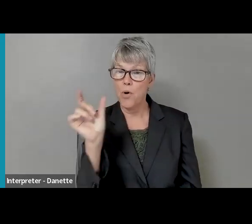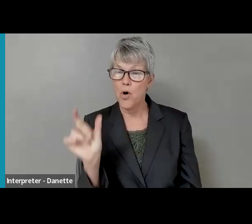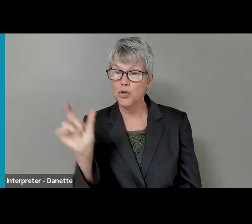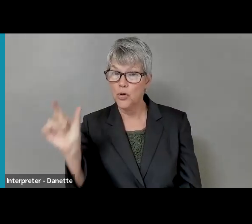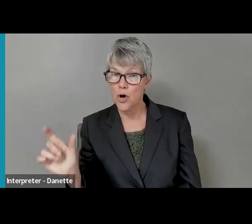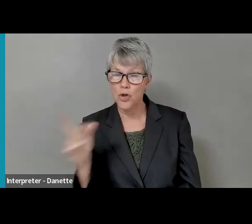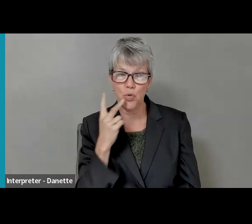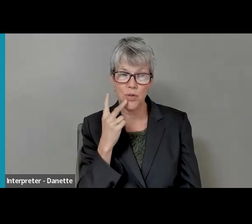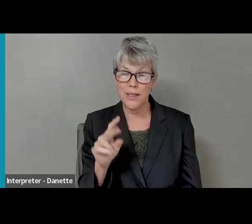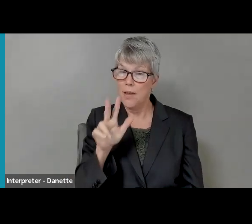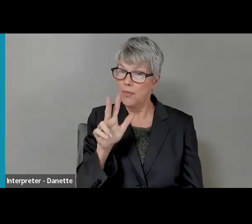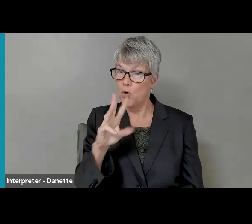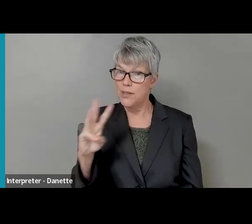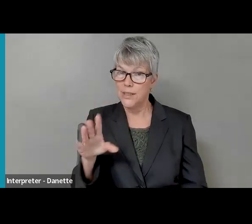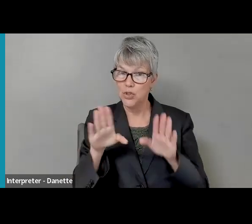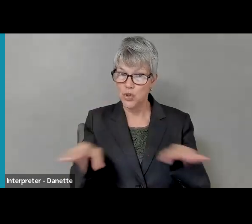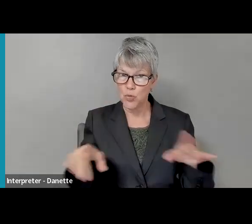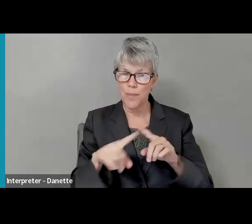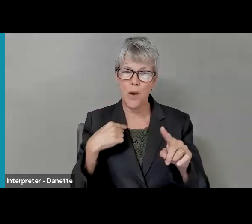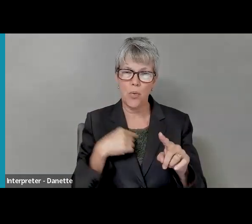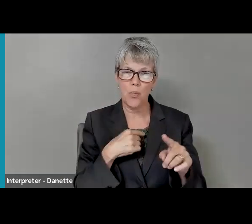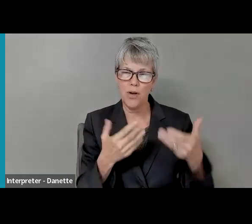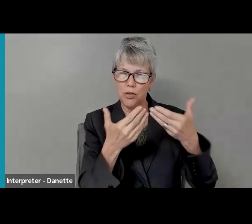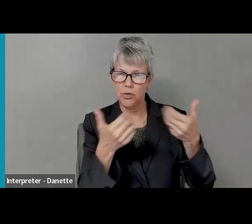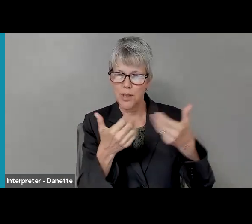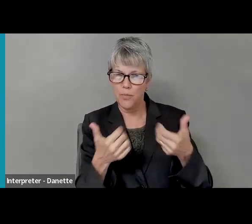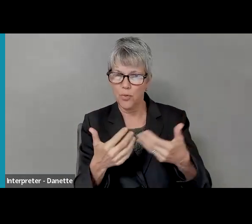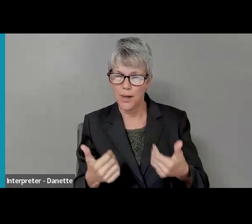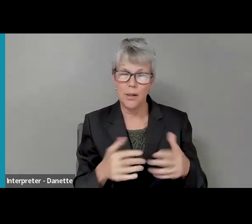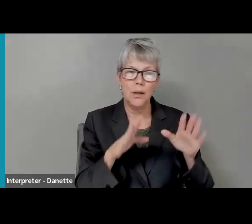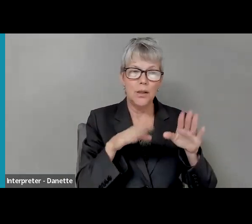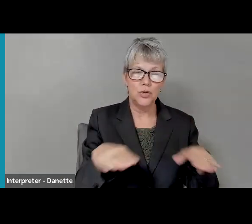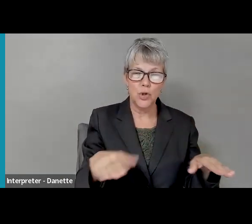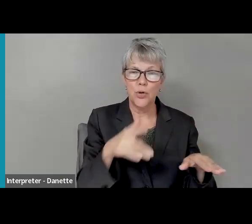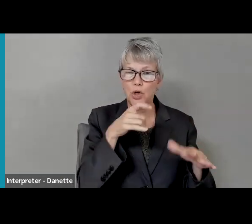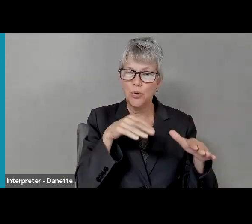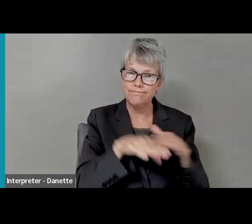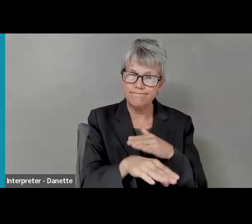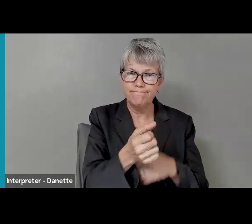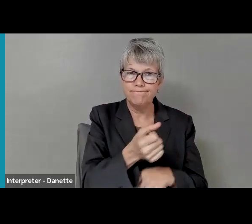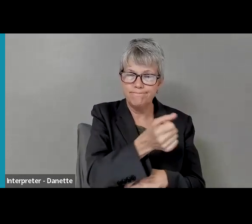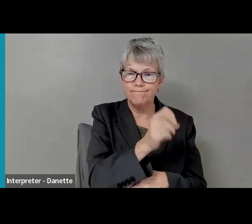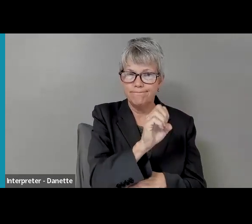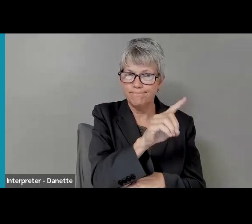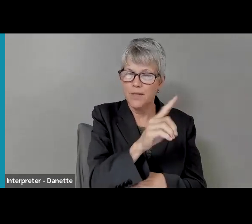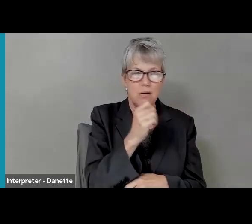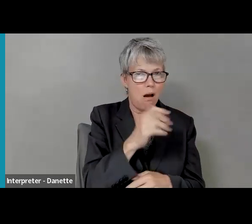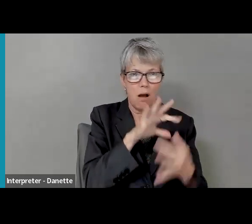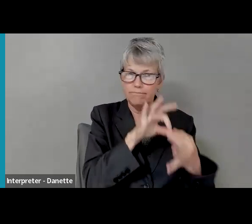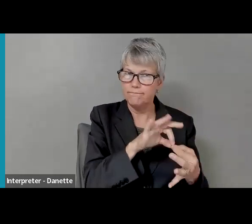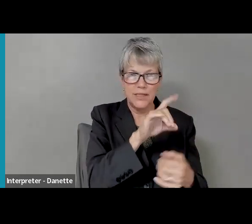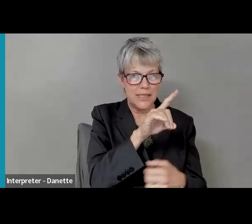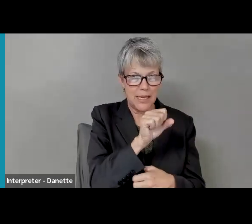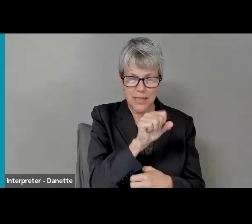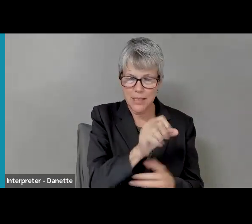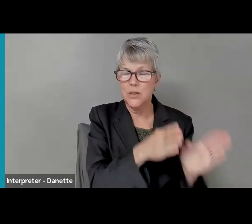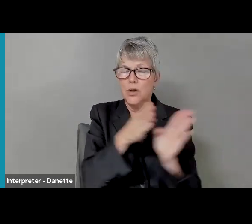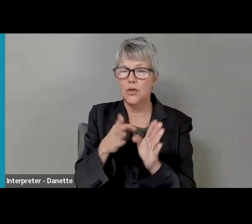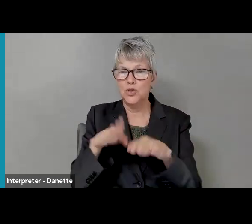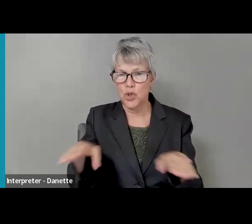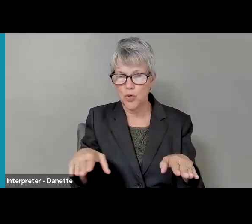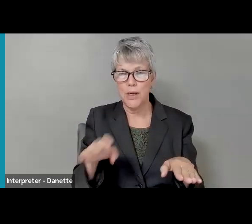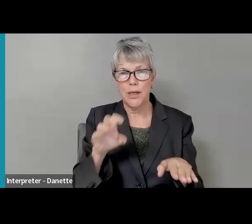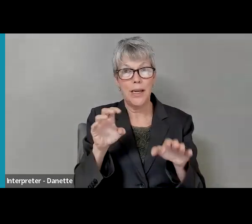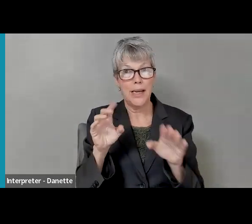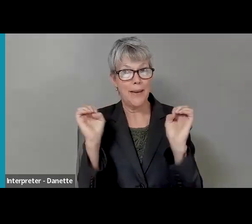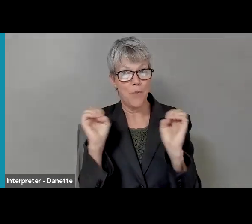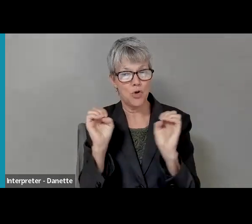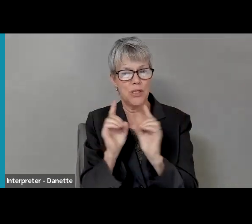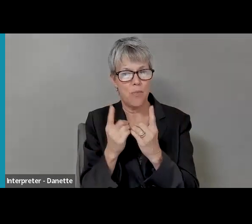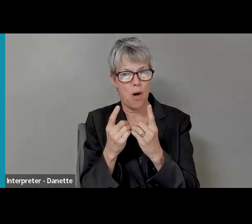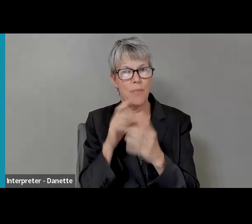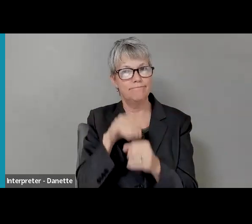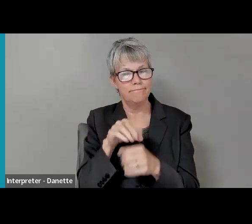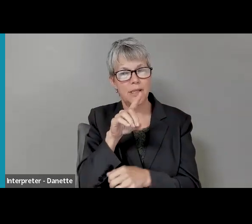Kelly Crosbie (she/her): but we wanted to separate that out from children who are in emergency departments not involved with Dss children, who are in emergency departments and are involved with Dss. So they're Dss involved.